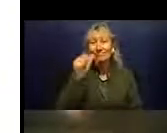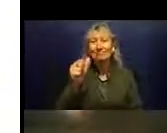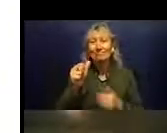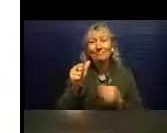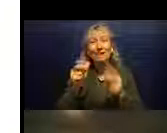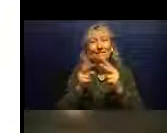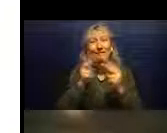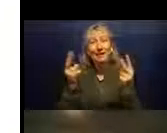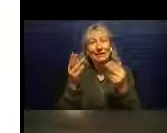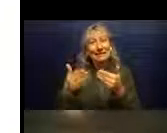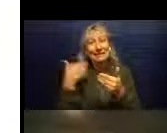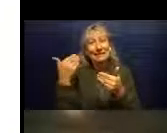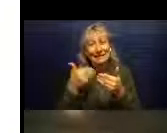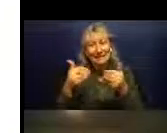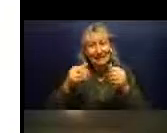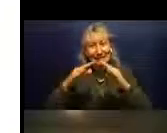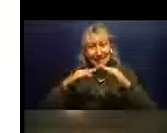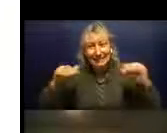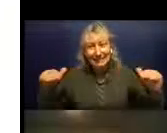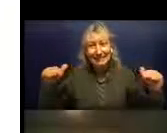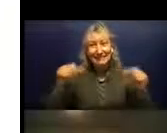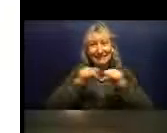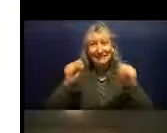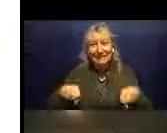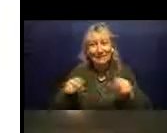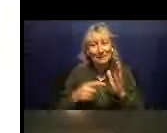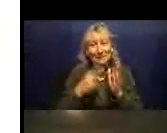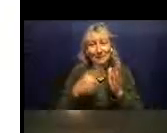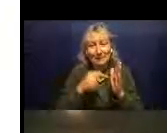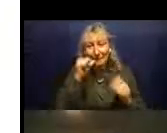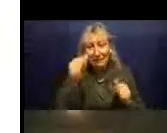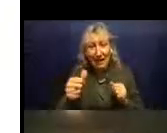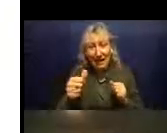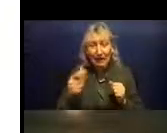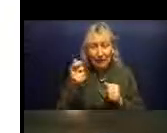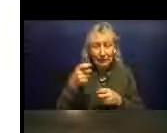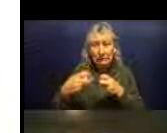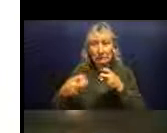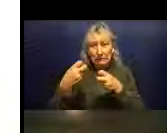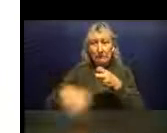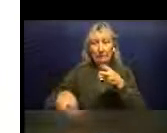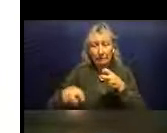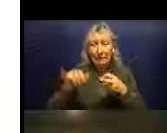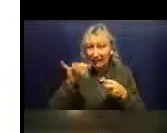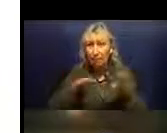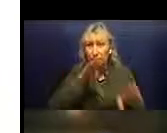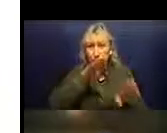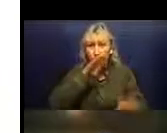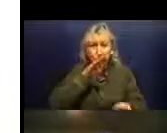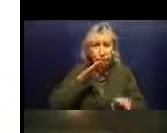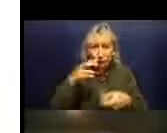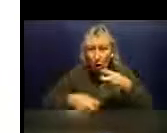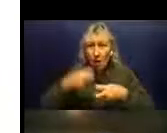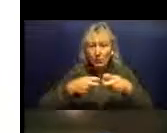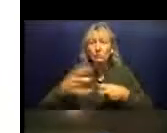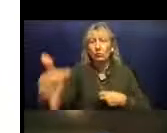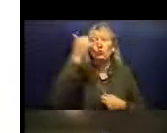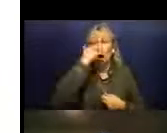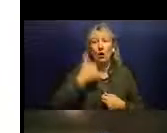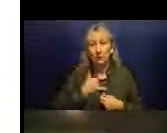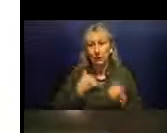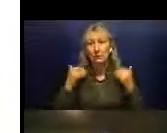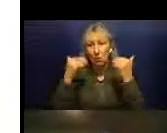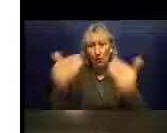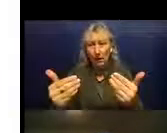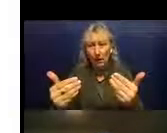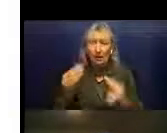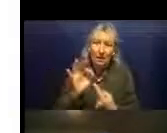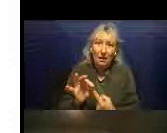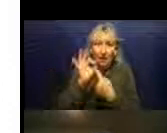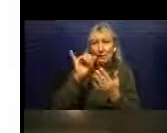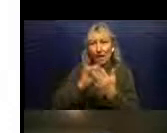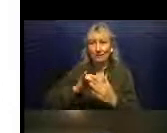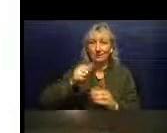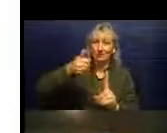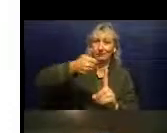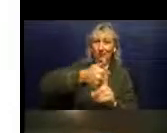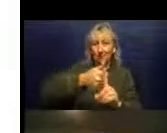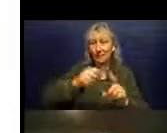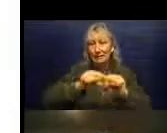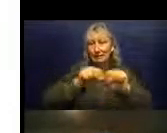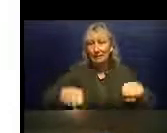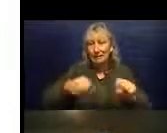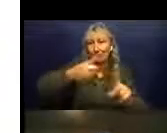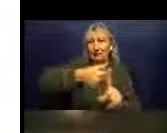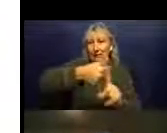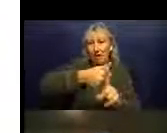It'll be the quicker to do that and I must say Oregon buys is not the most user friendly system.